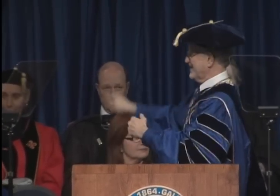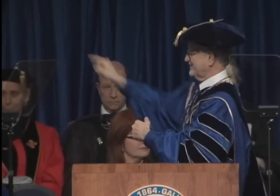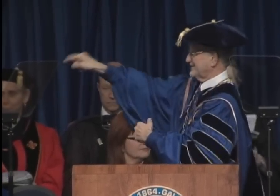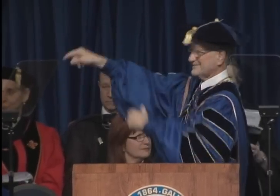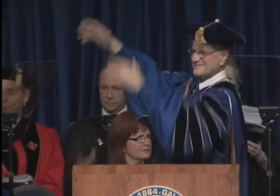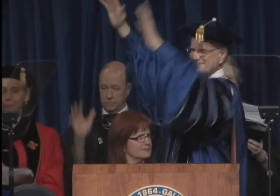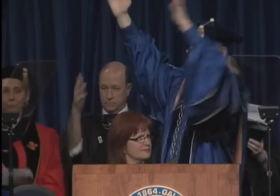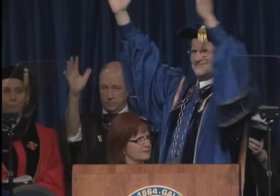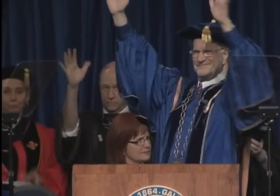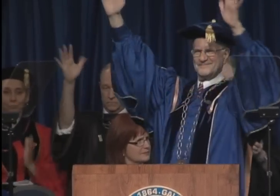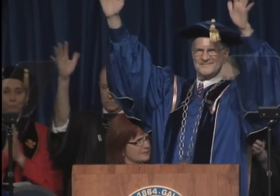Congratulations, both of you.